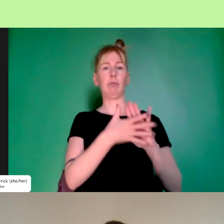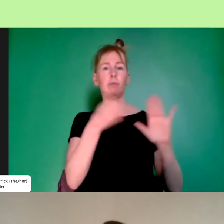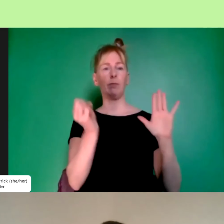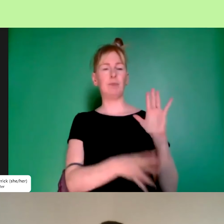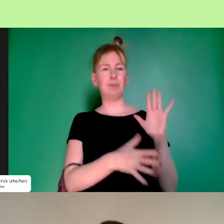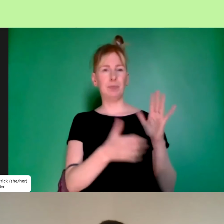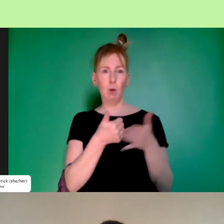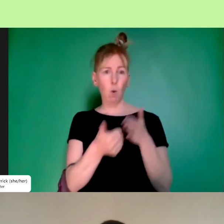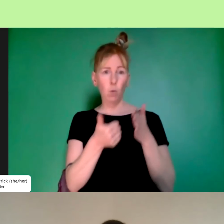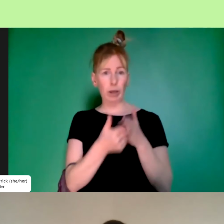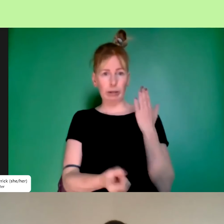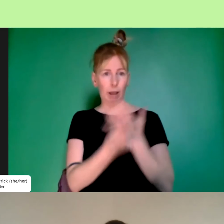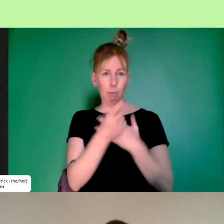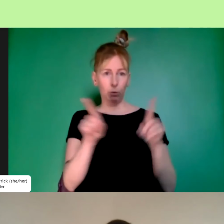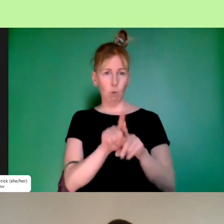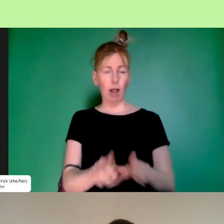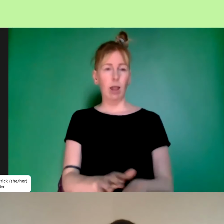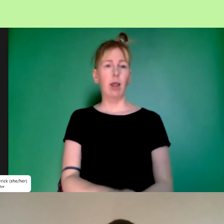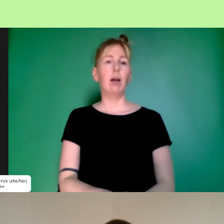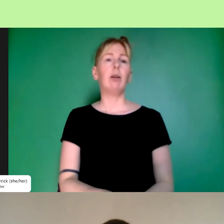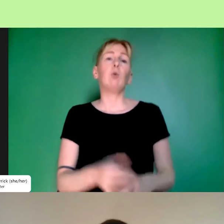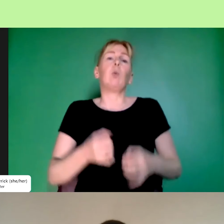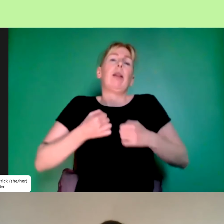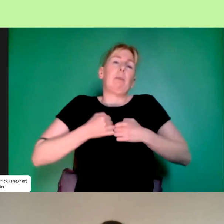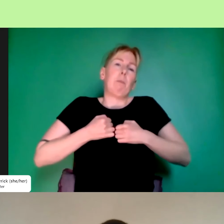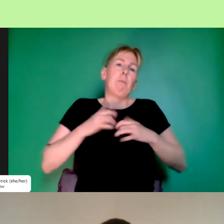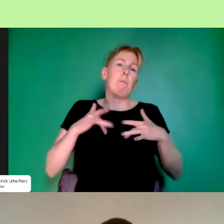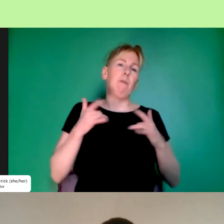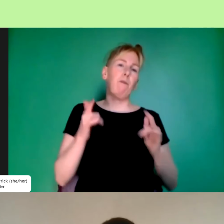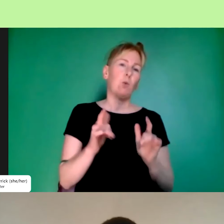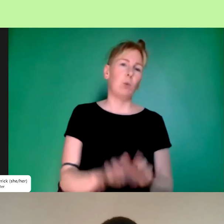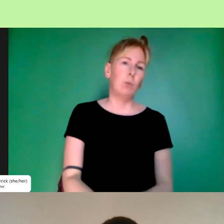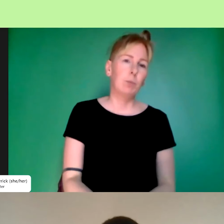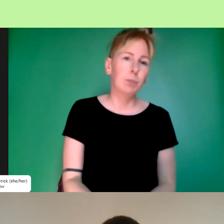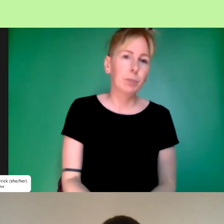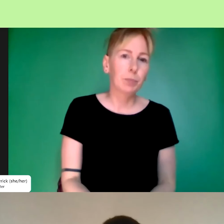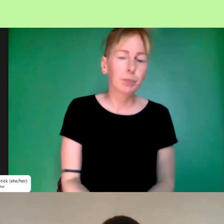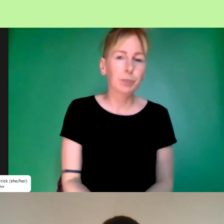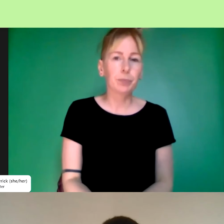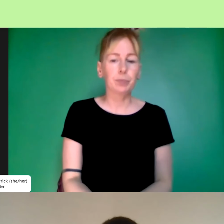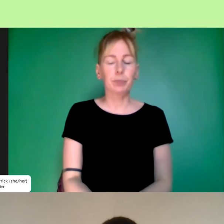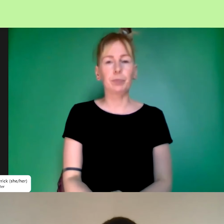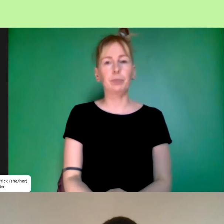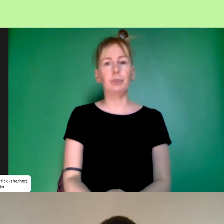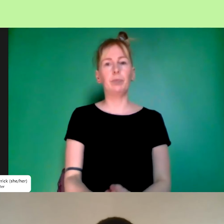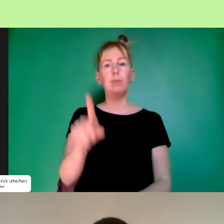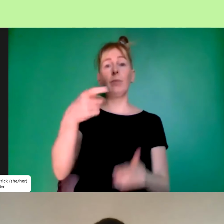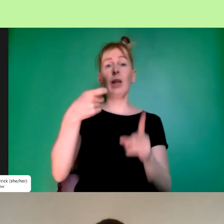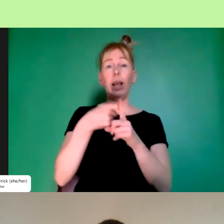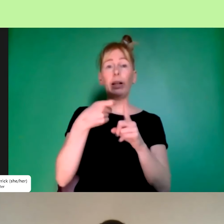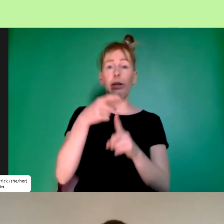the inside. So that's, that's my two cents on that. But I'm, Khanyisile, do you want to yeah?